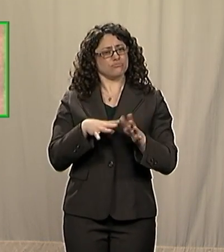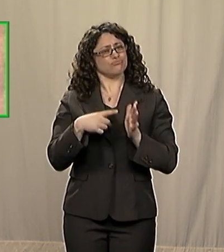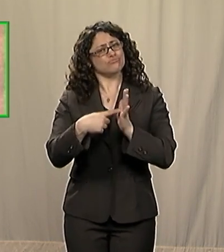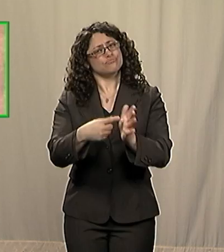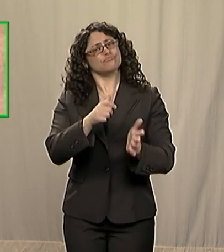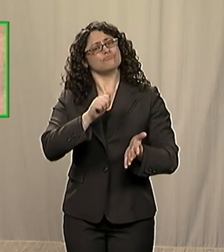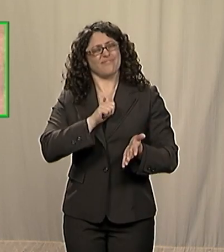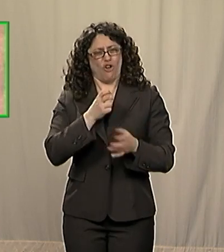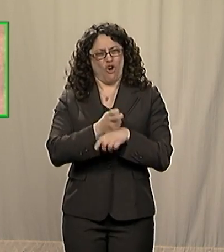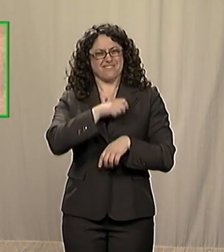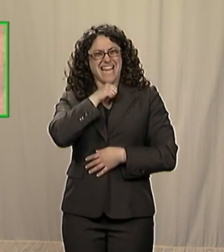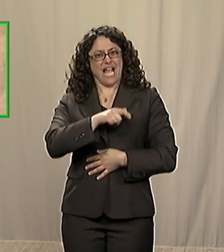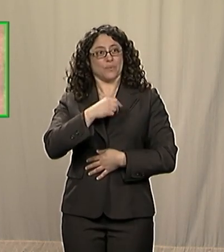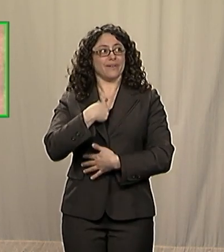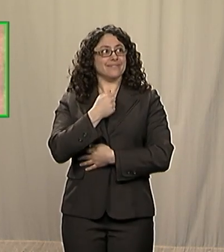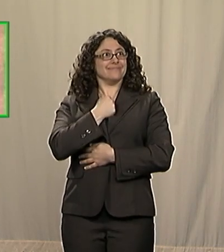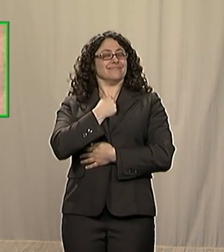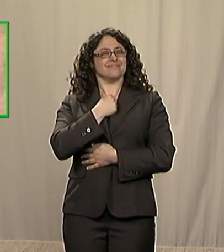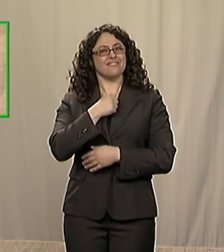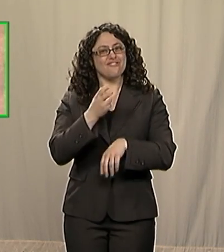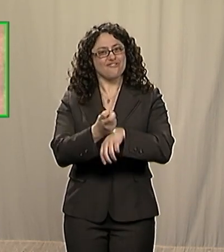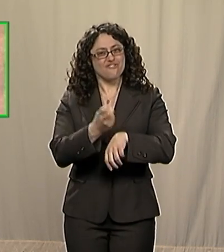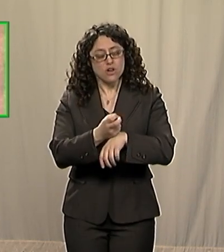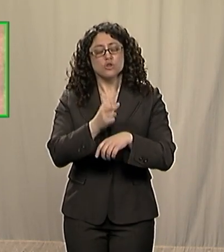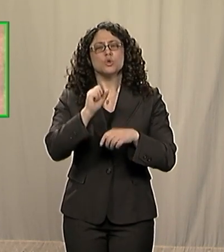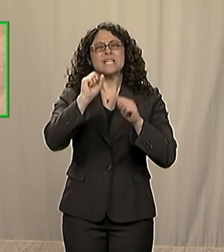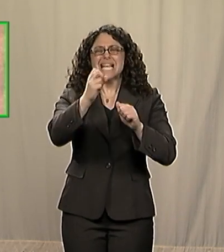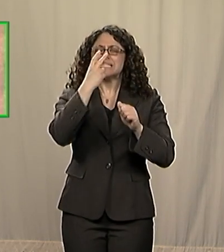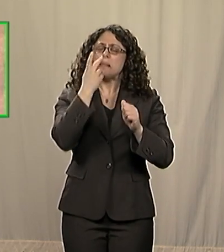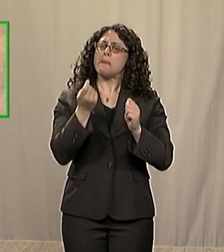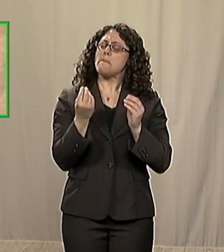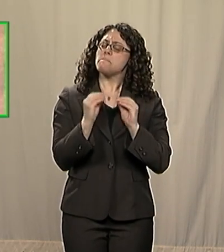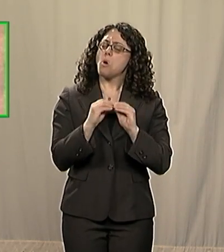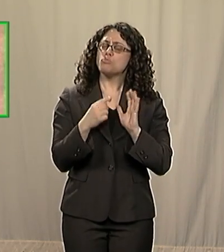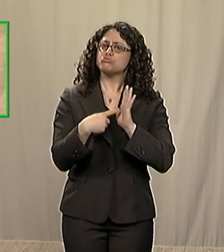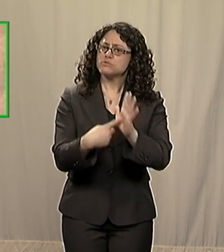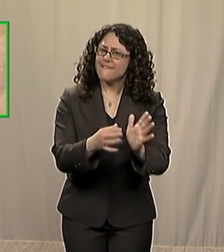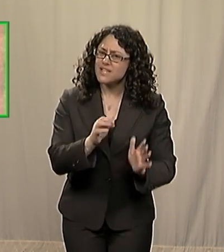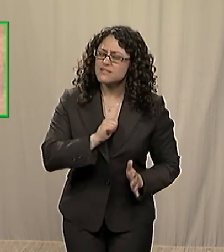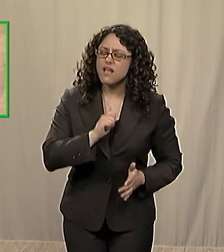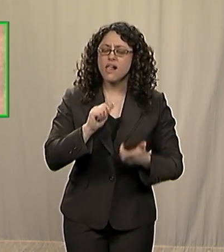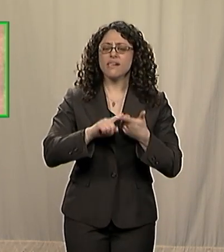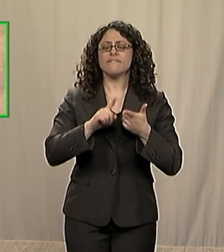more presentation of self, the range is greater.